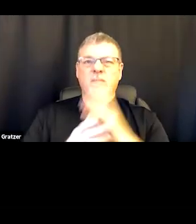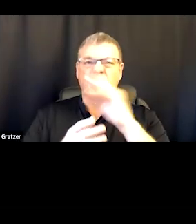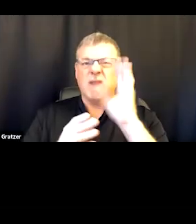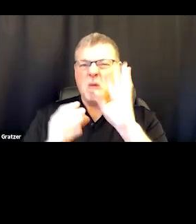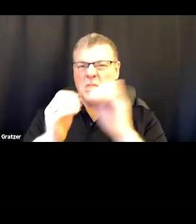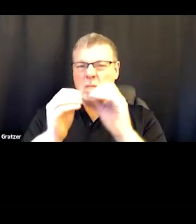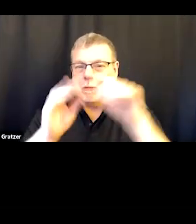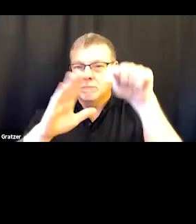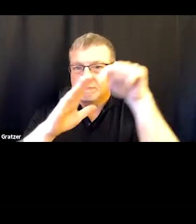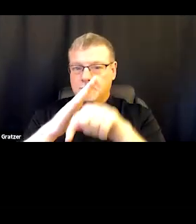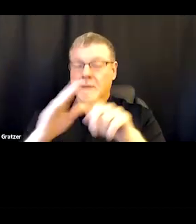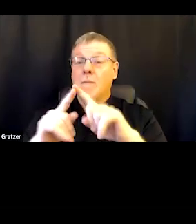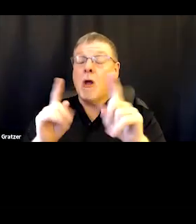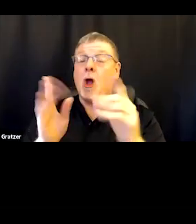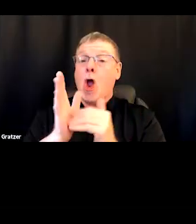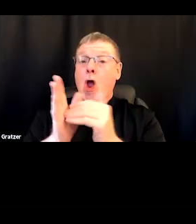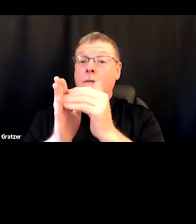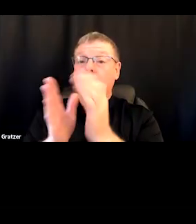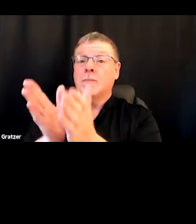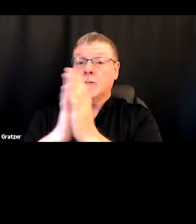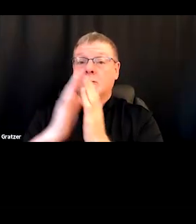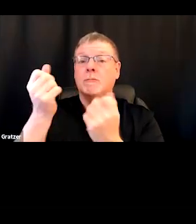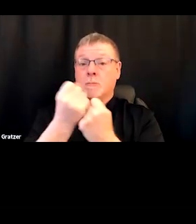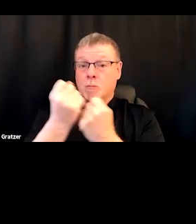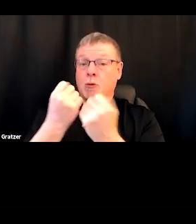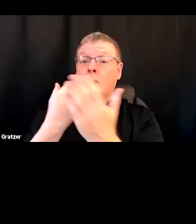but they are often requesting our support on calls as well.